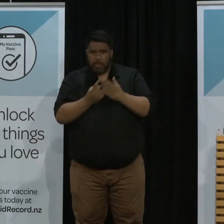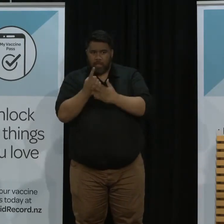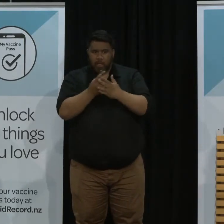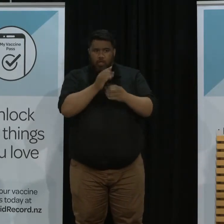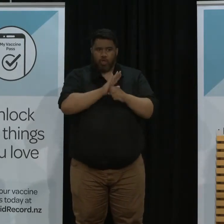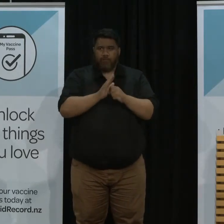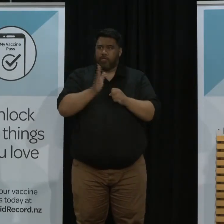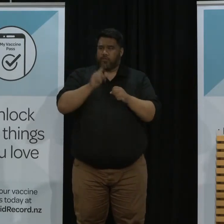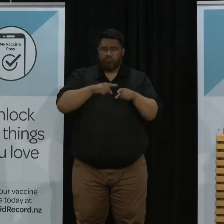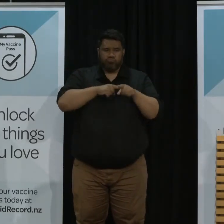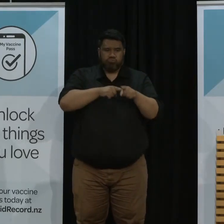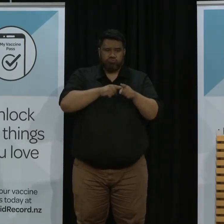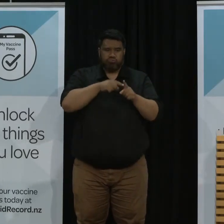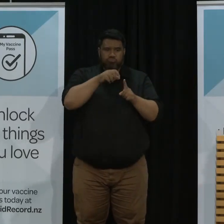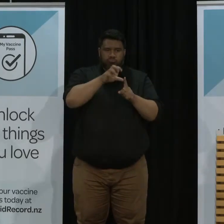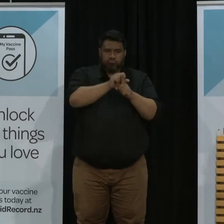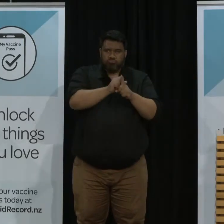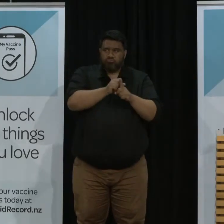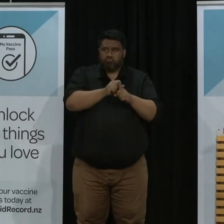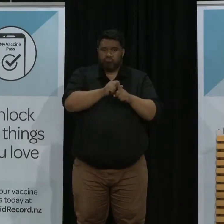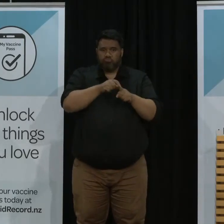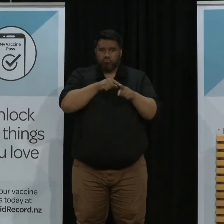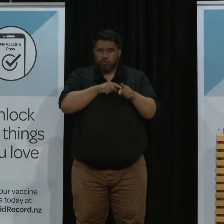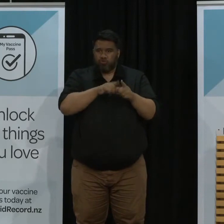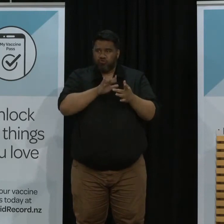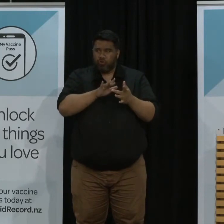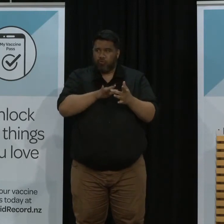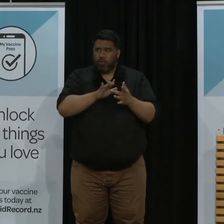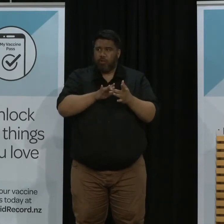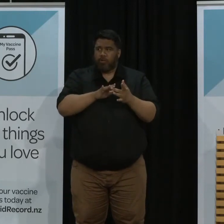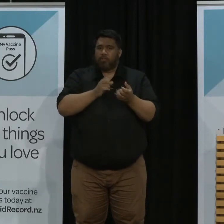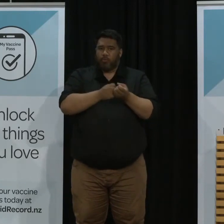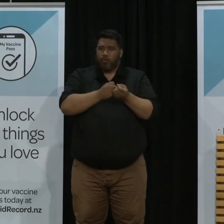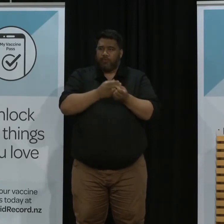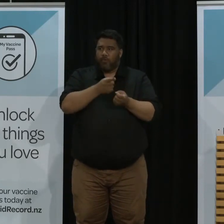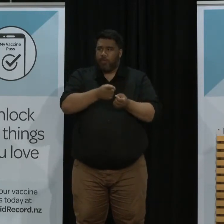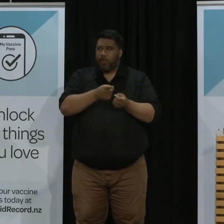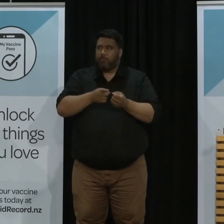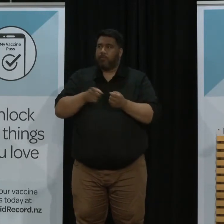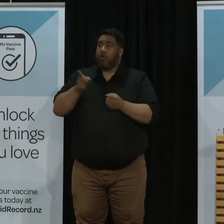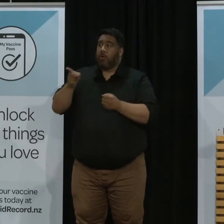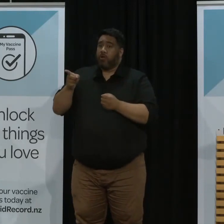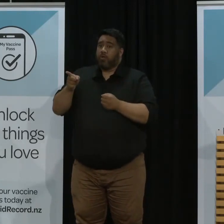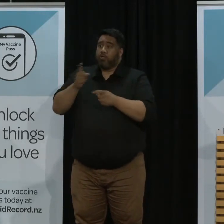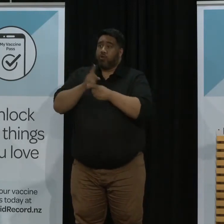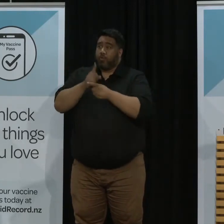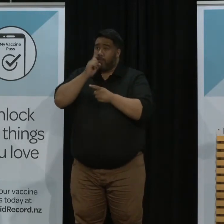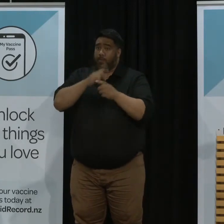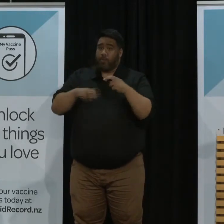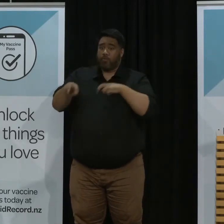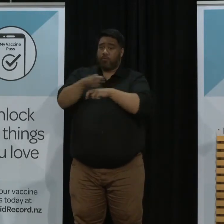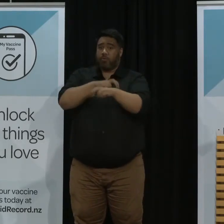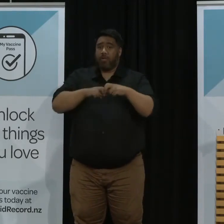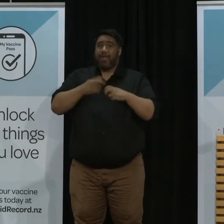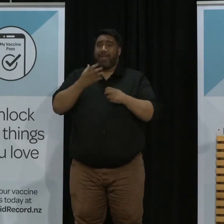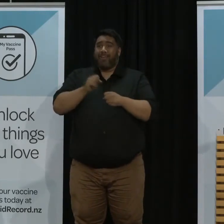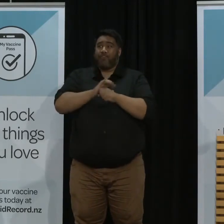happening now, where we are seeing cases in the region outside of Auckland, there is very active follow-up contact